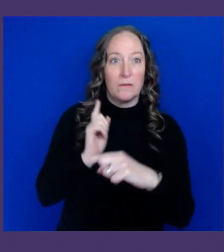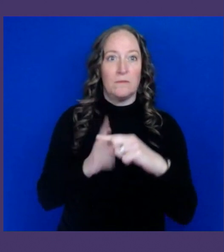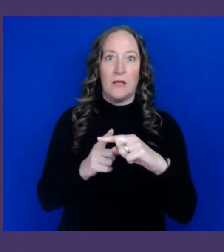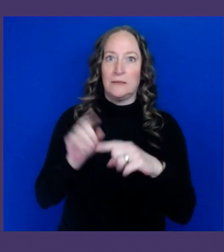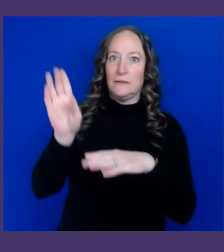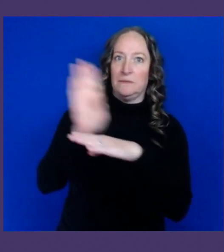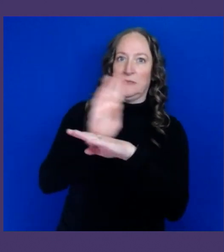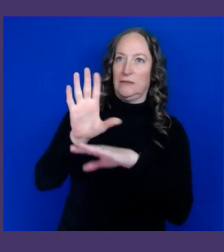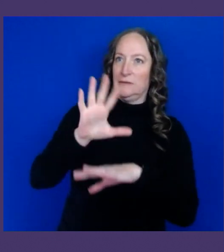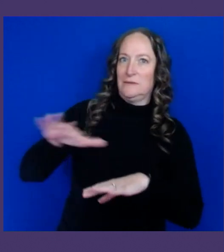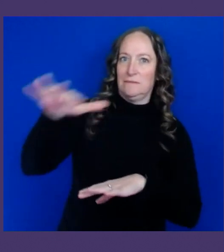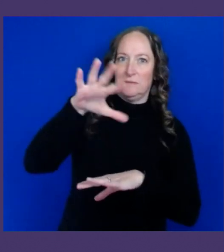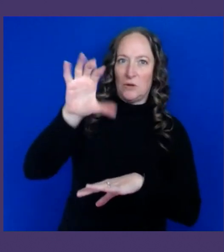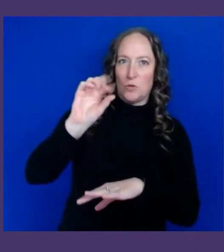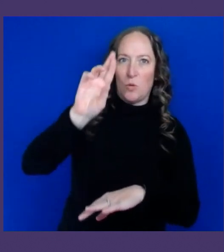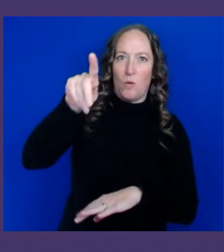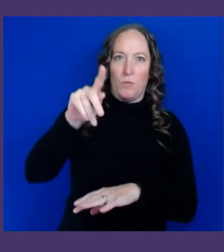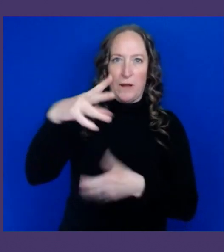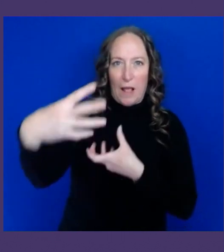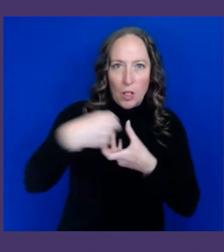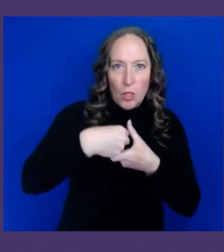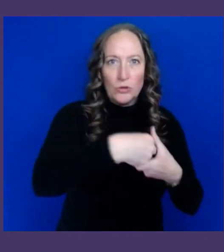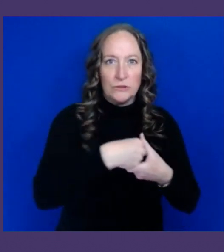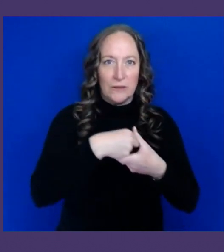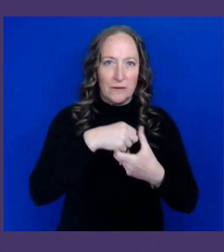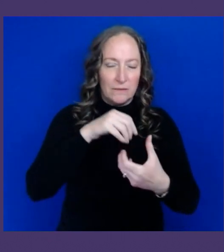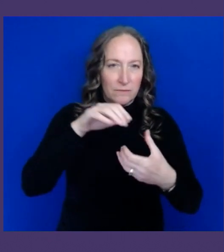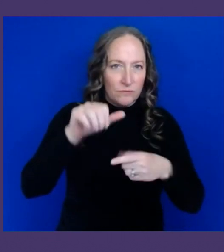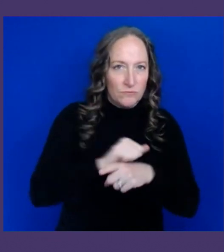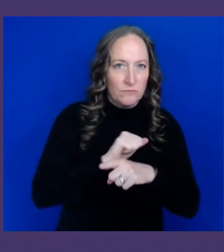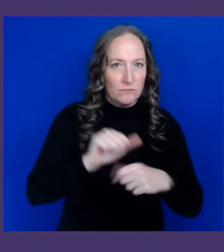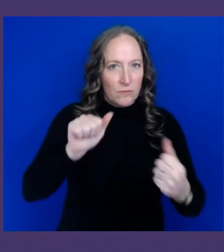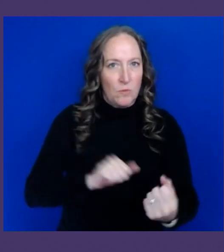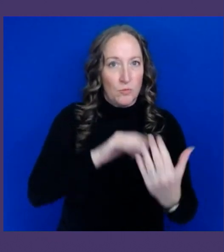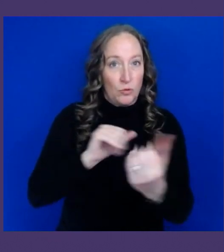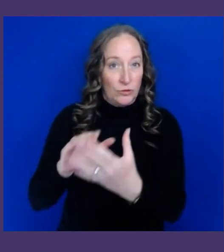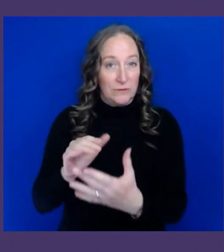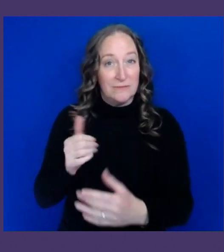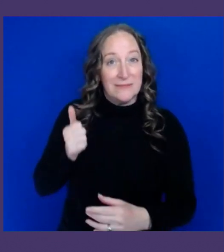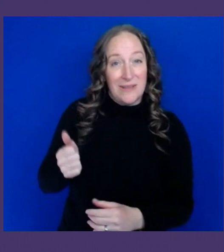Like myself and our other panelists, Reid is also a part of the disability community.